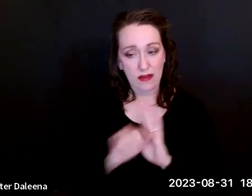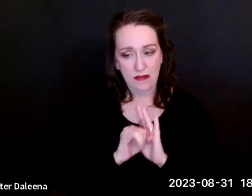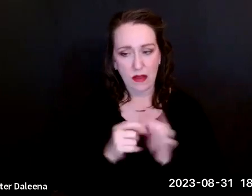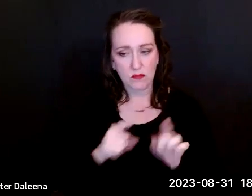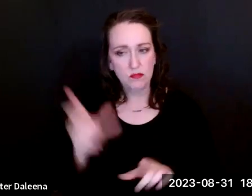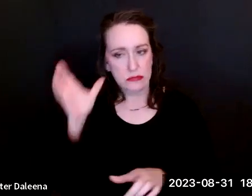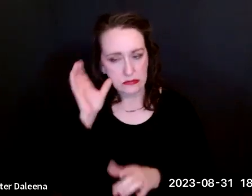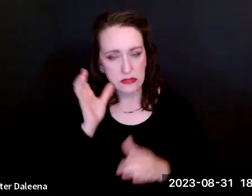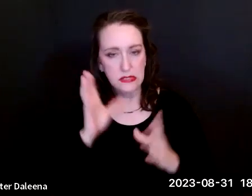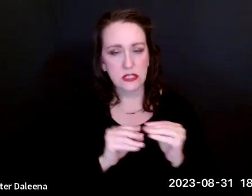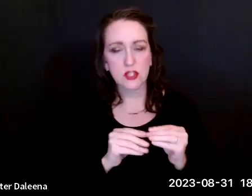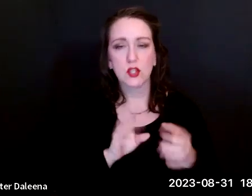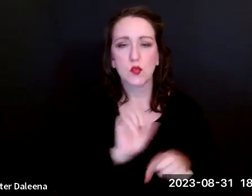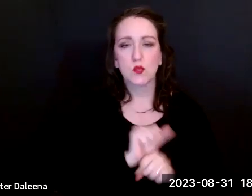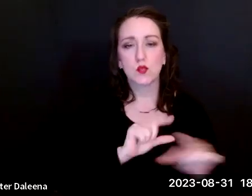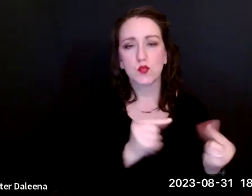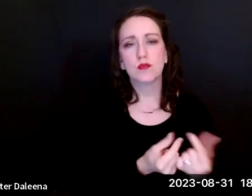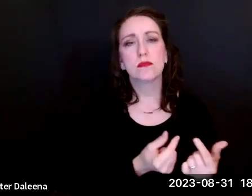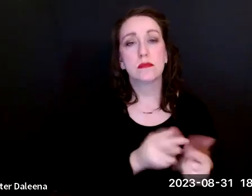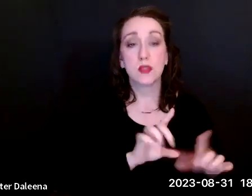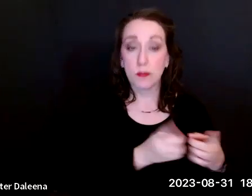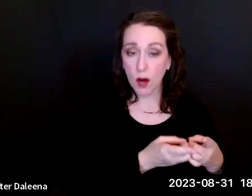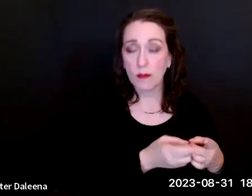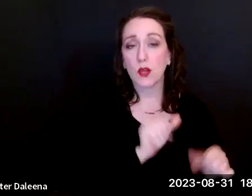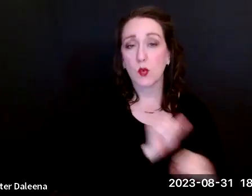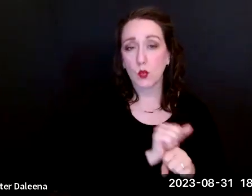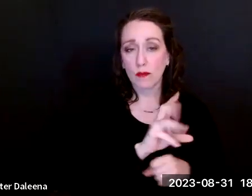Group which includes the department the workforce training board and the